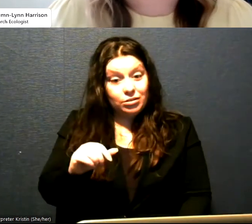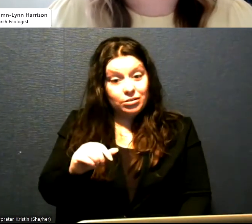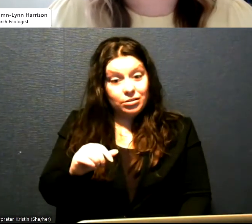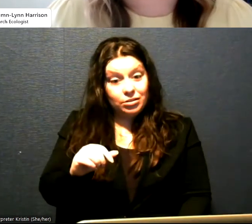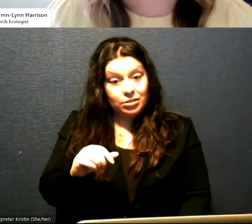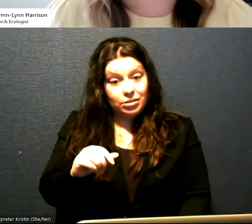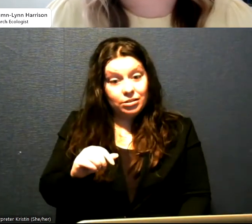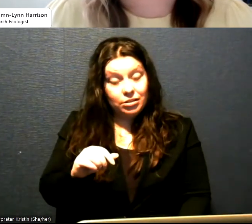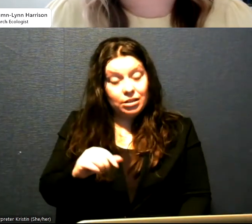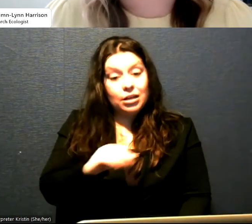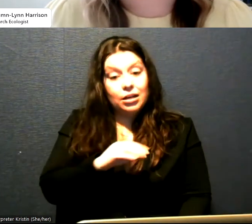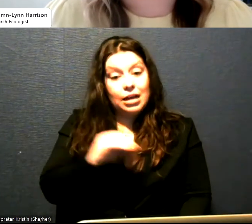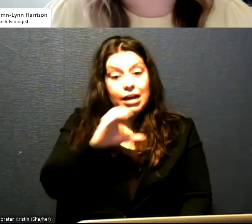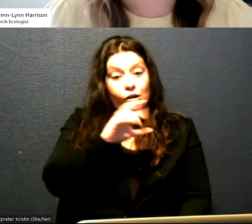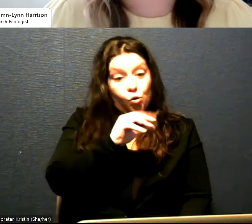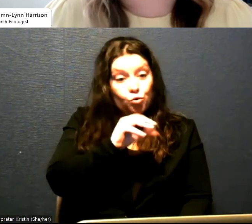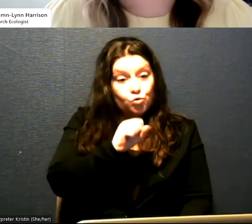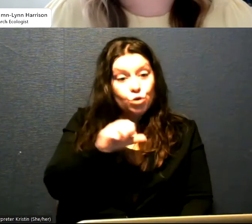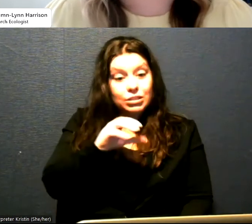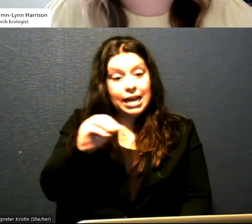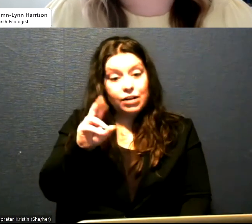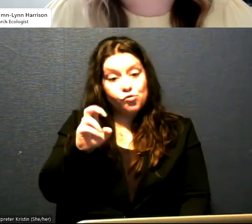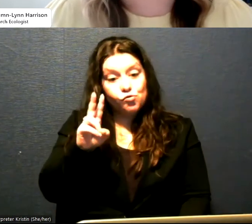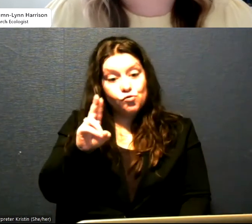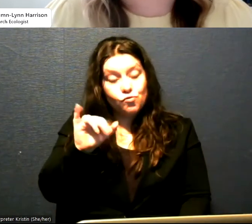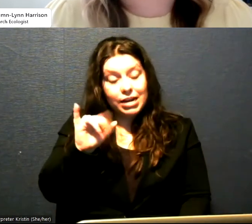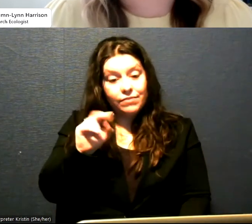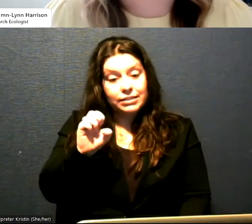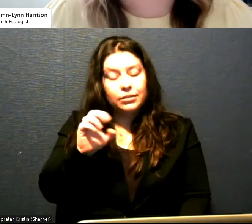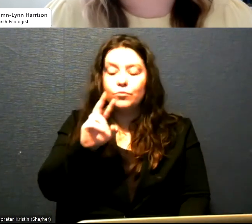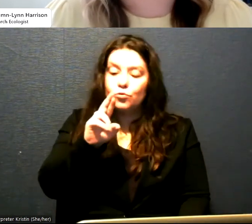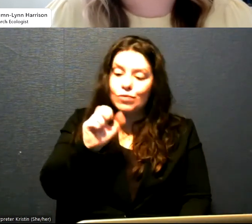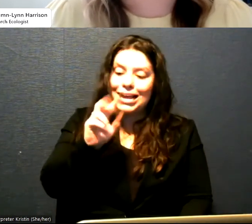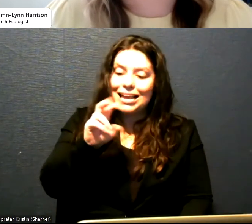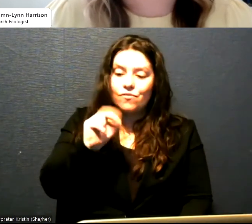ravens, the category that they're both under. Um, so similar to apes and elephants and dolphins that